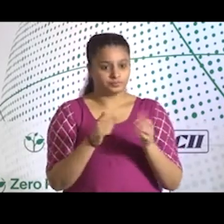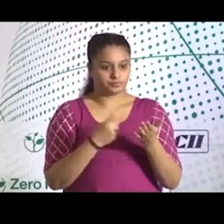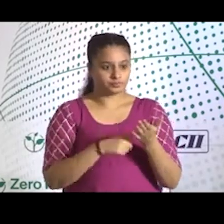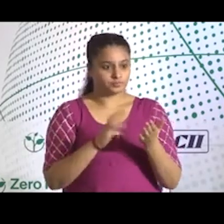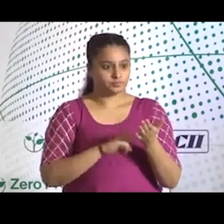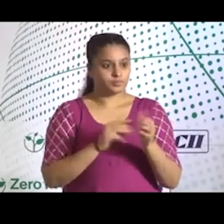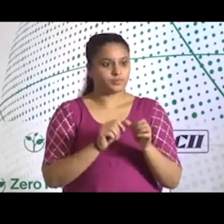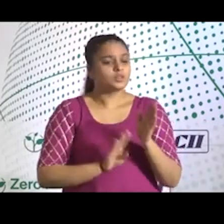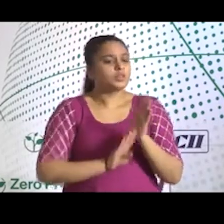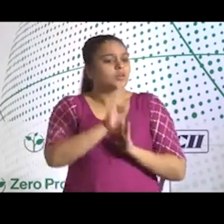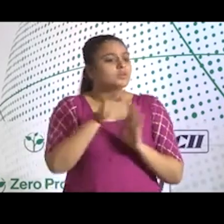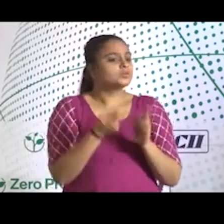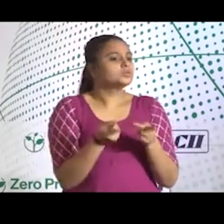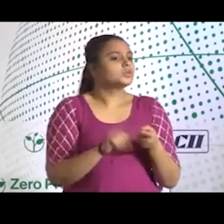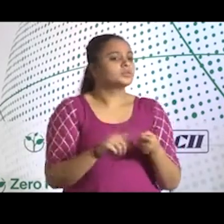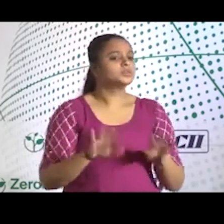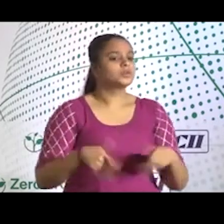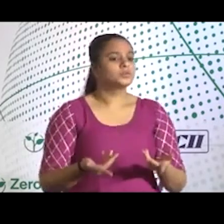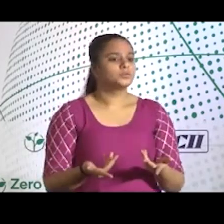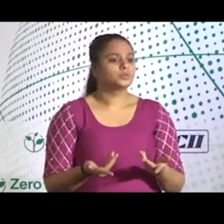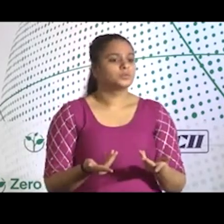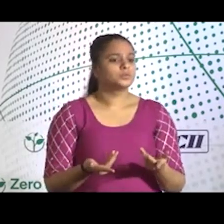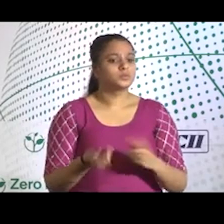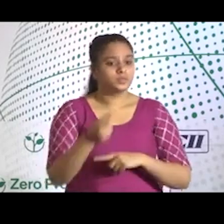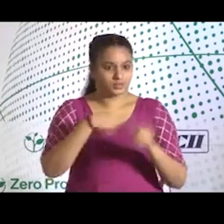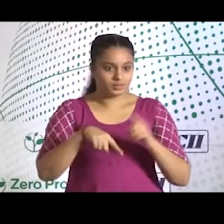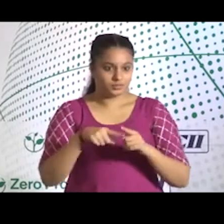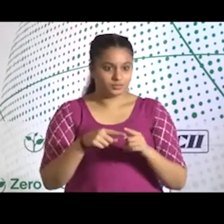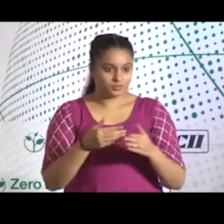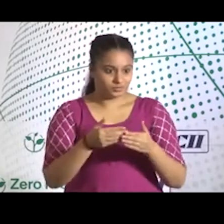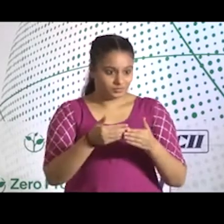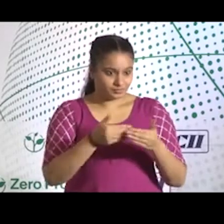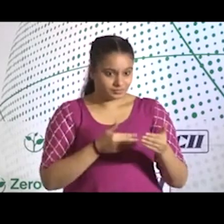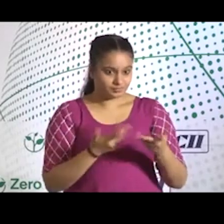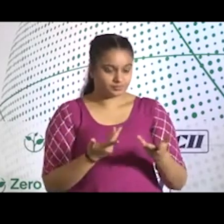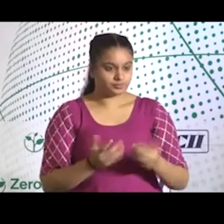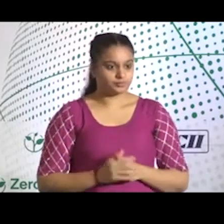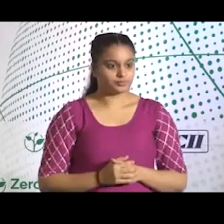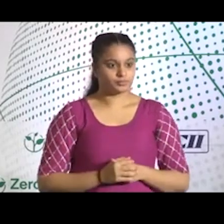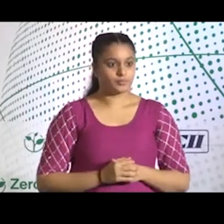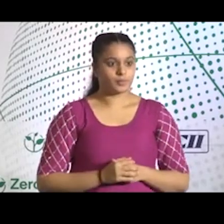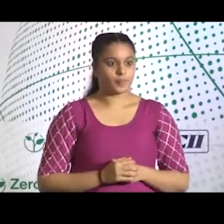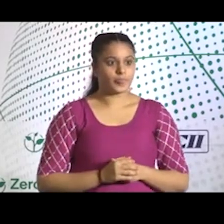How does growth happen if you are so confined? So I think those